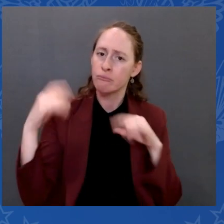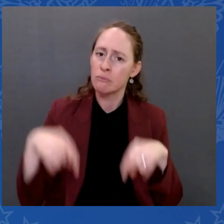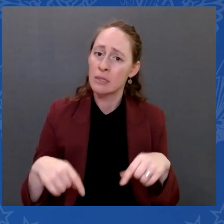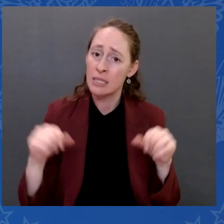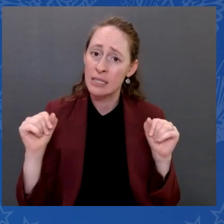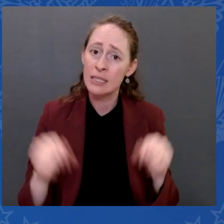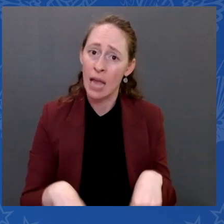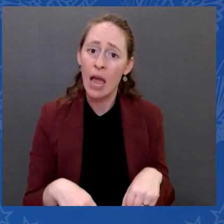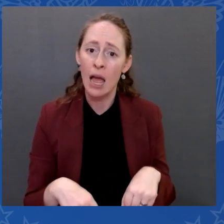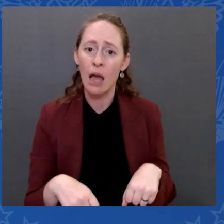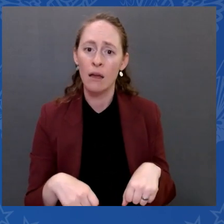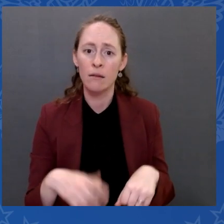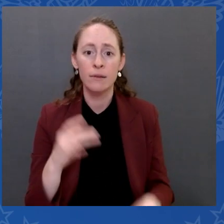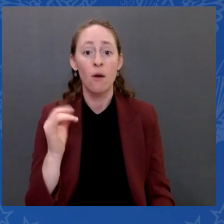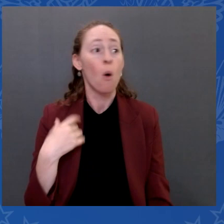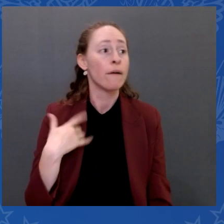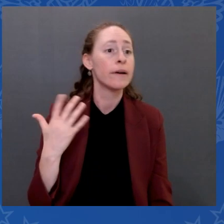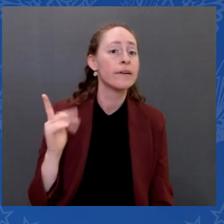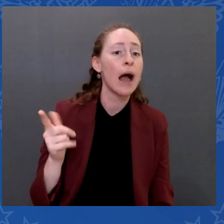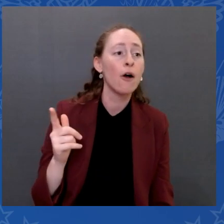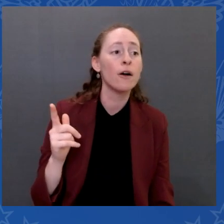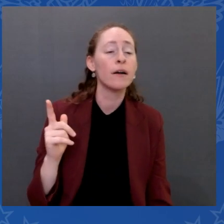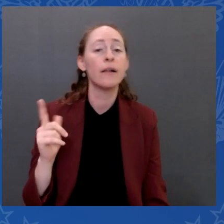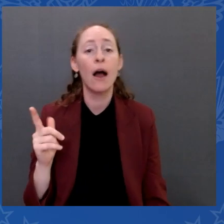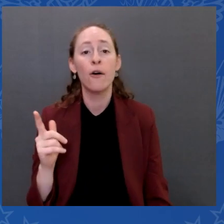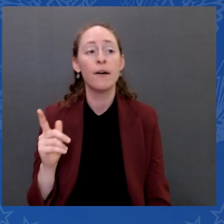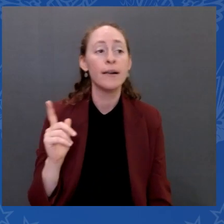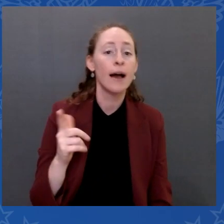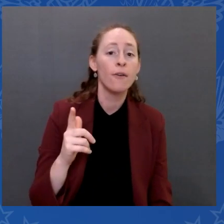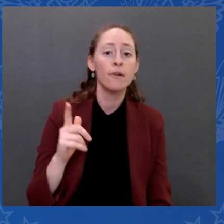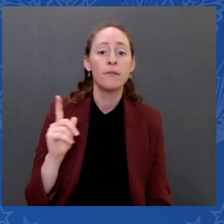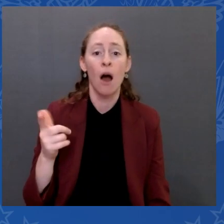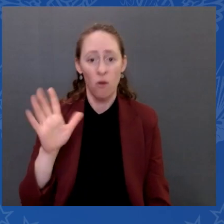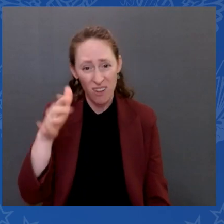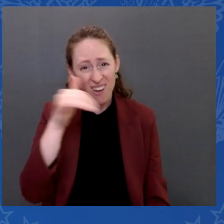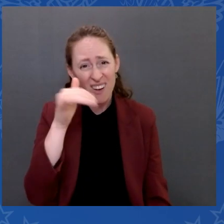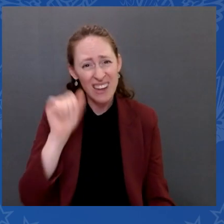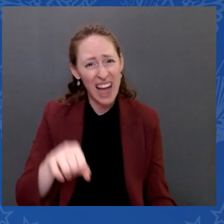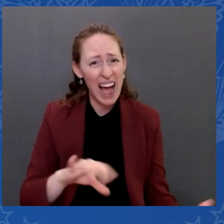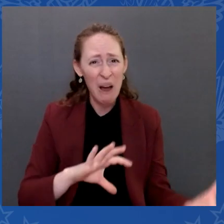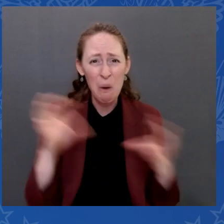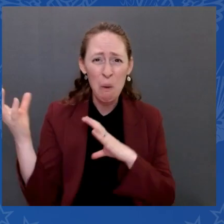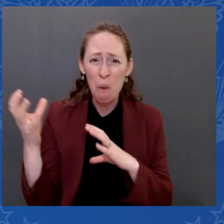We also understand that strengthening supply chains is a job we do in concert with allies.